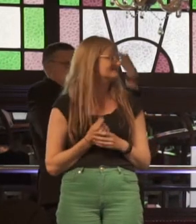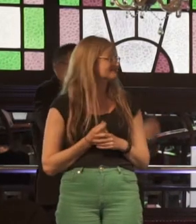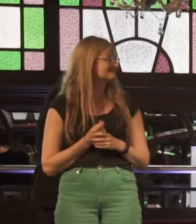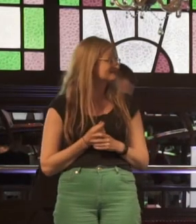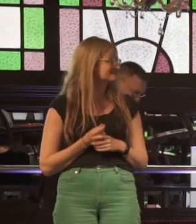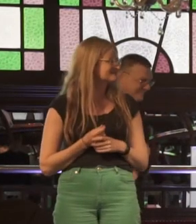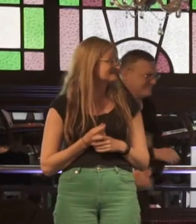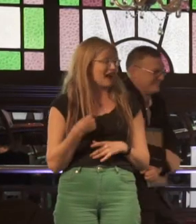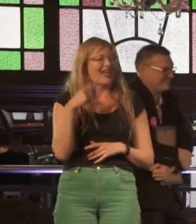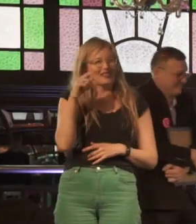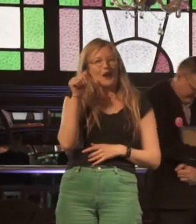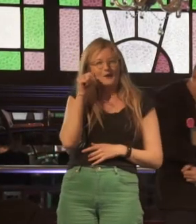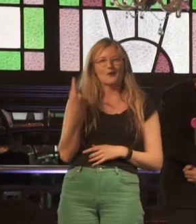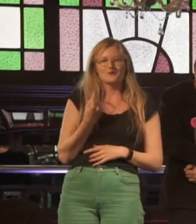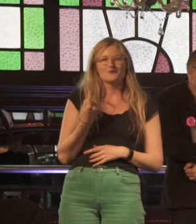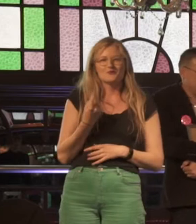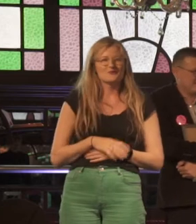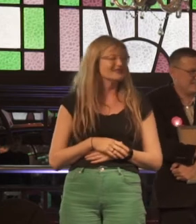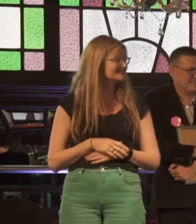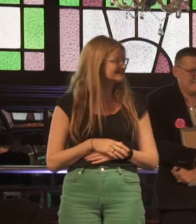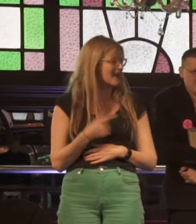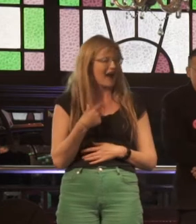I think I know who it is, because I've got Derren Brown-like skills.